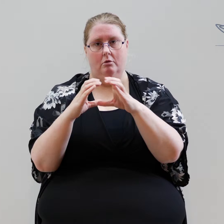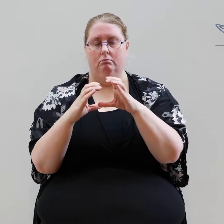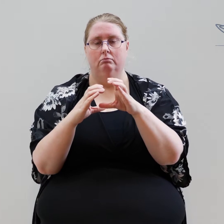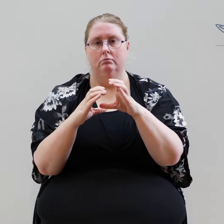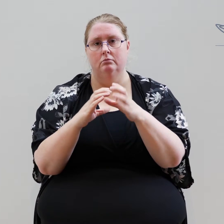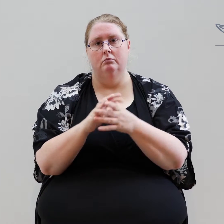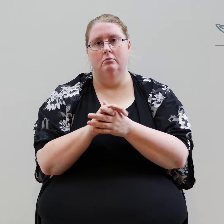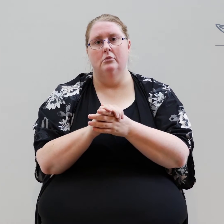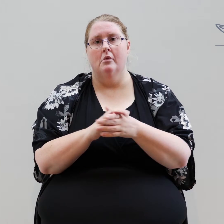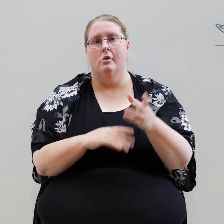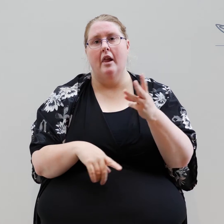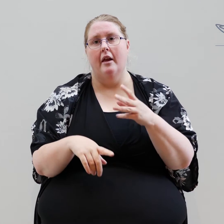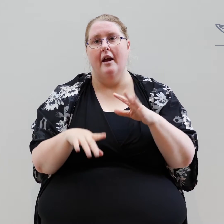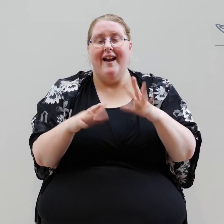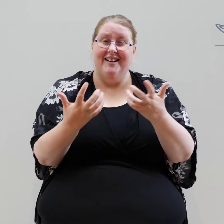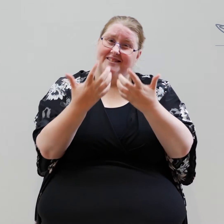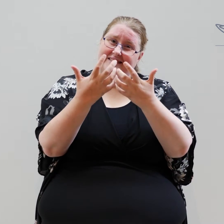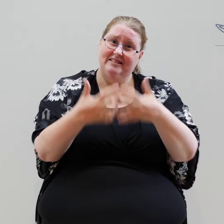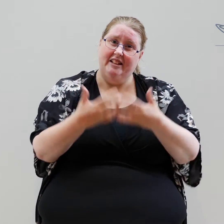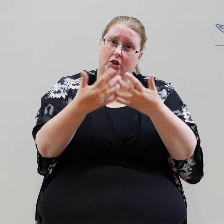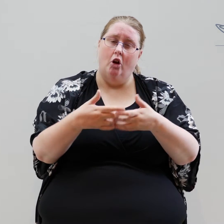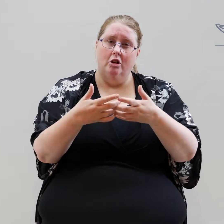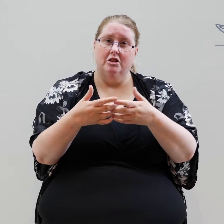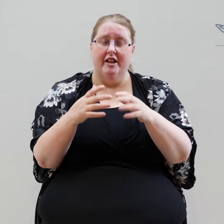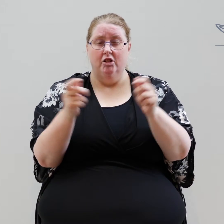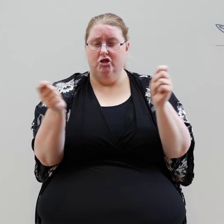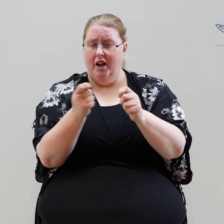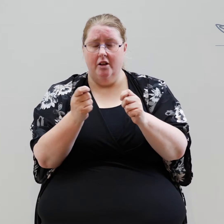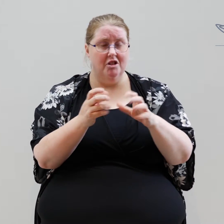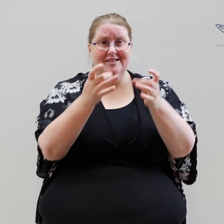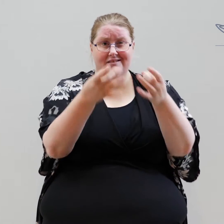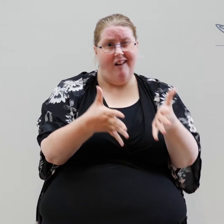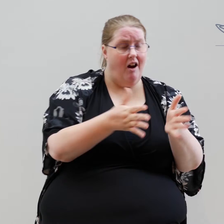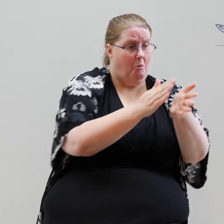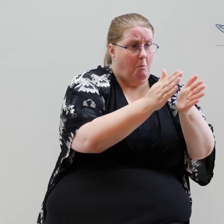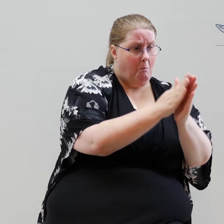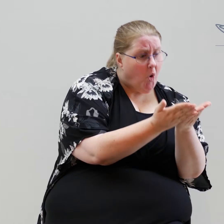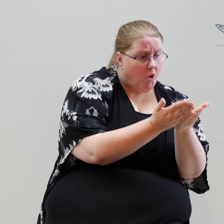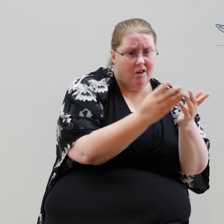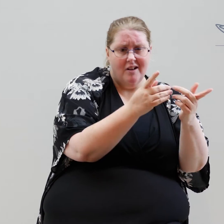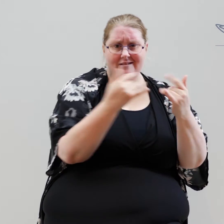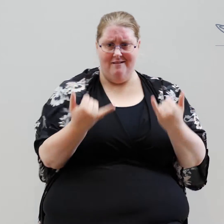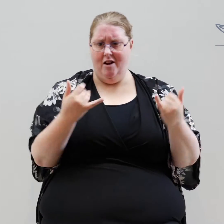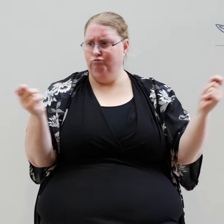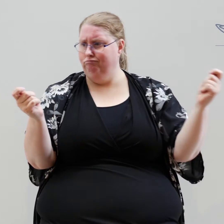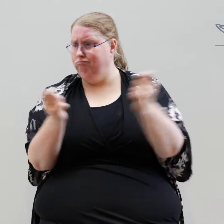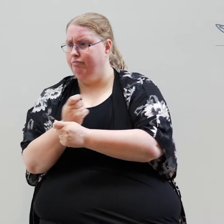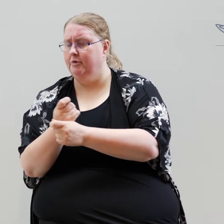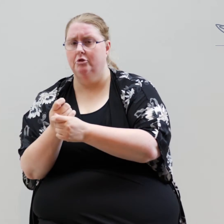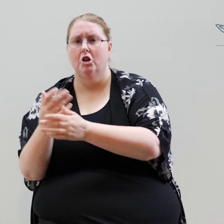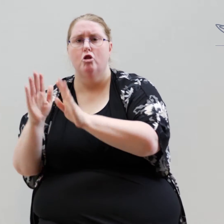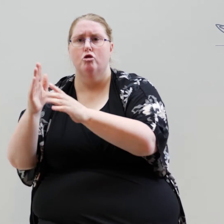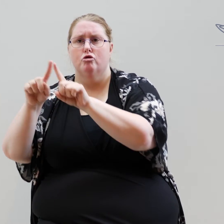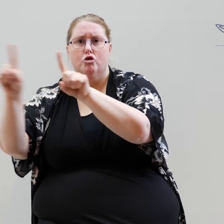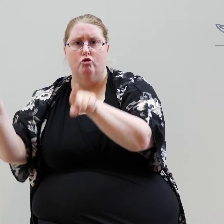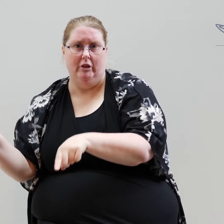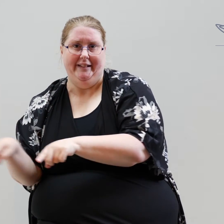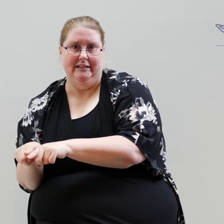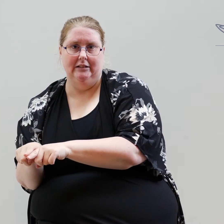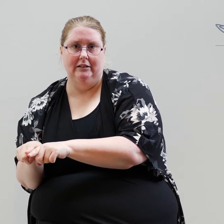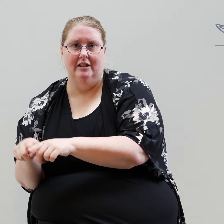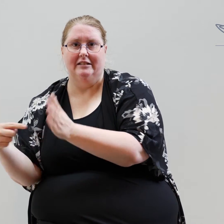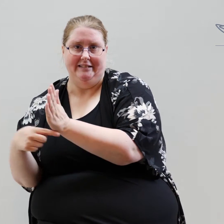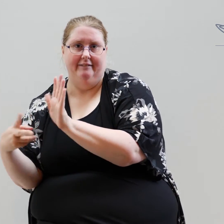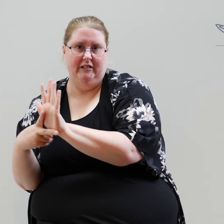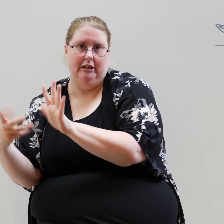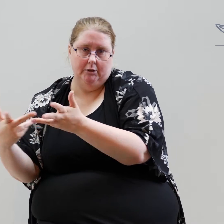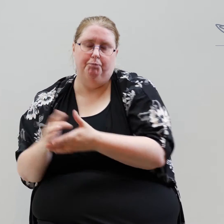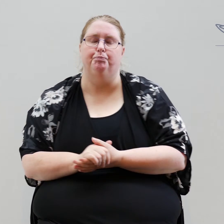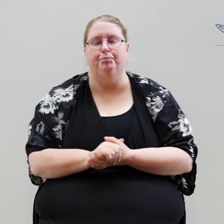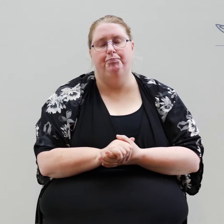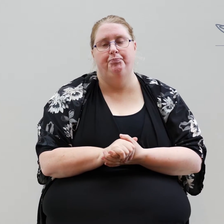and the technological shift from page to screen.